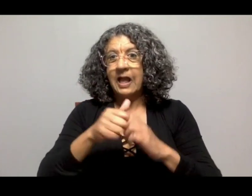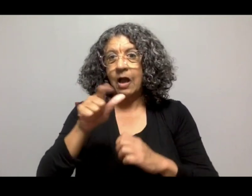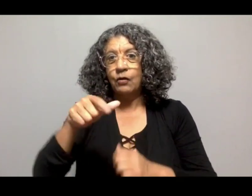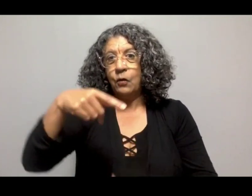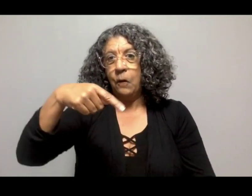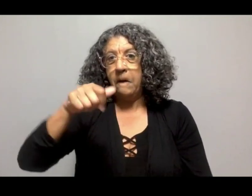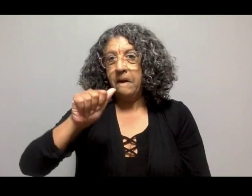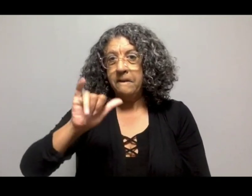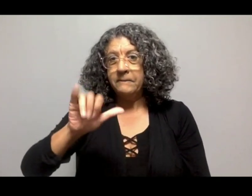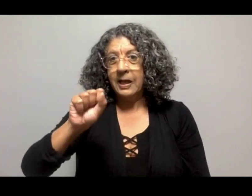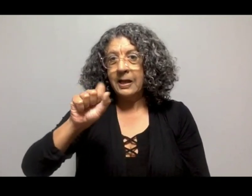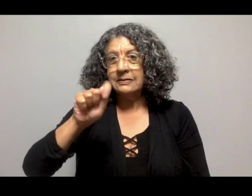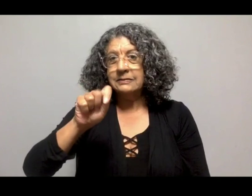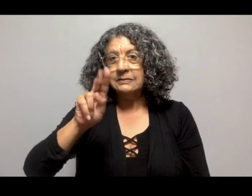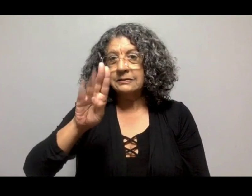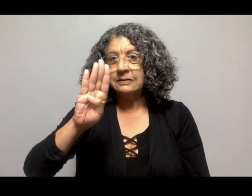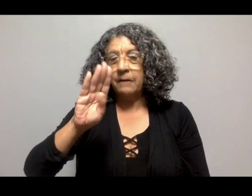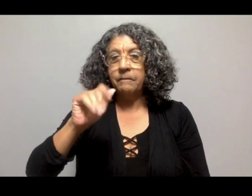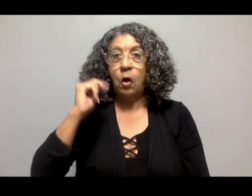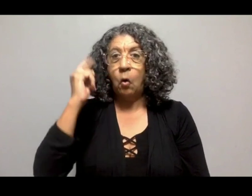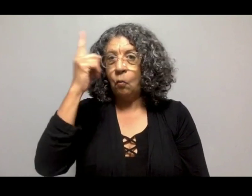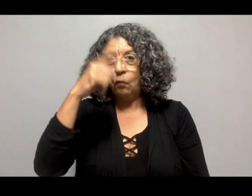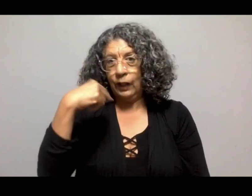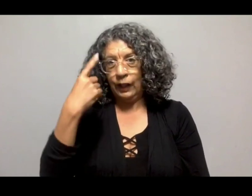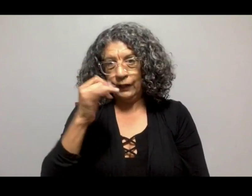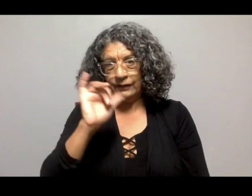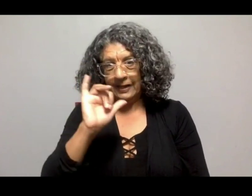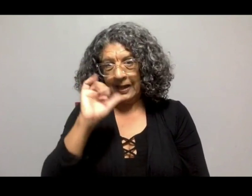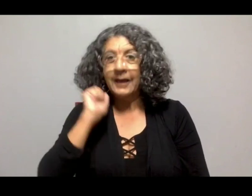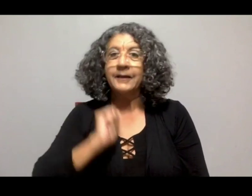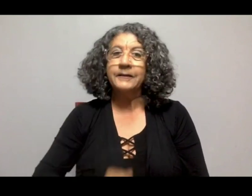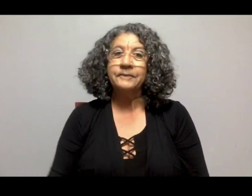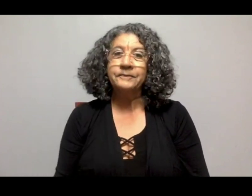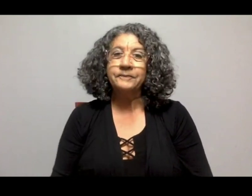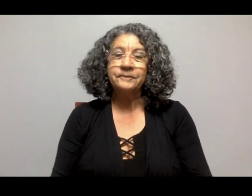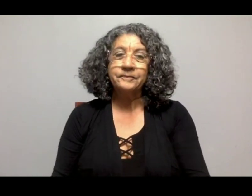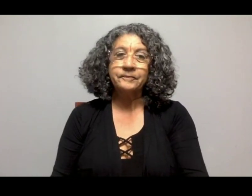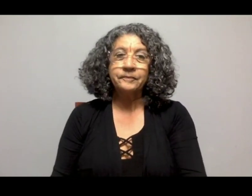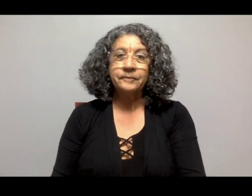This is what your pay stub will look like.